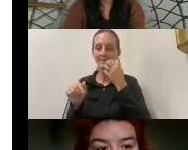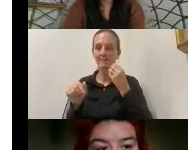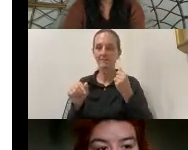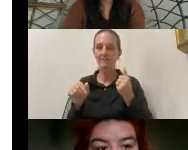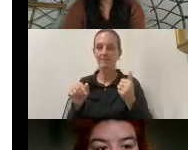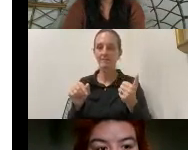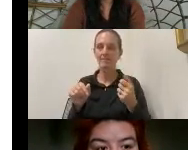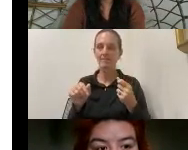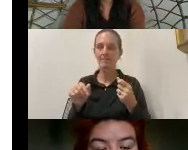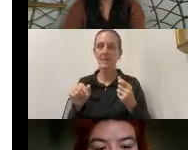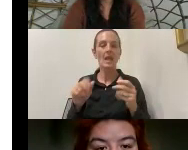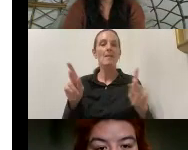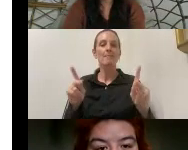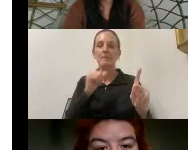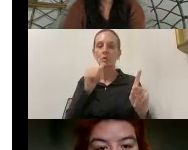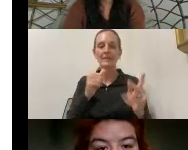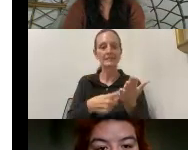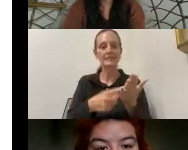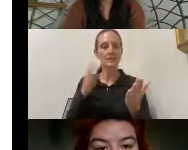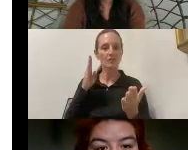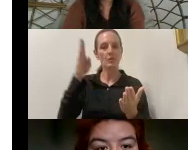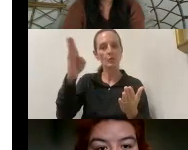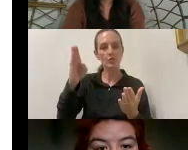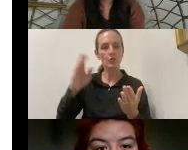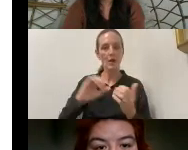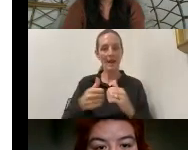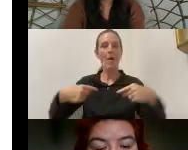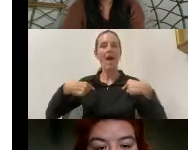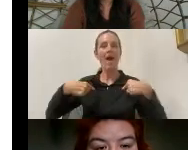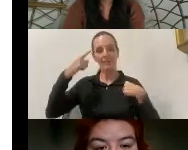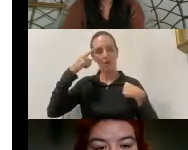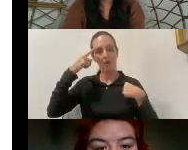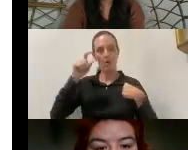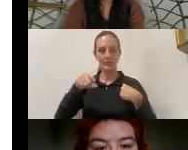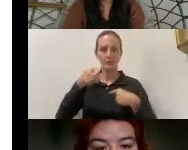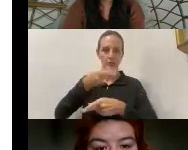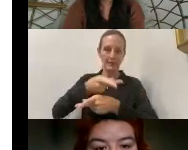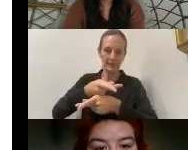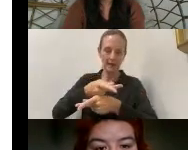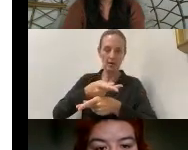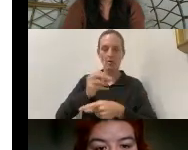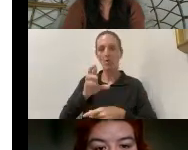work or how I thought we should take care of each other and that was something that